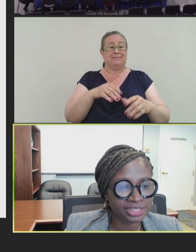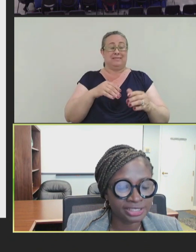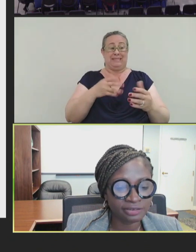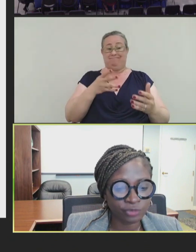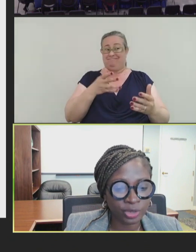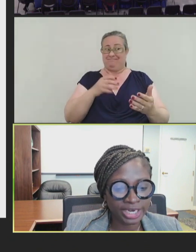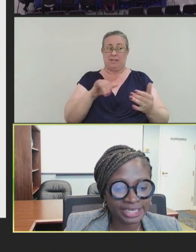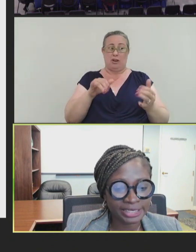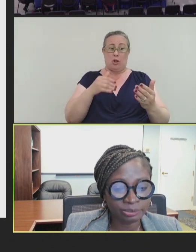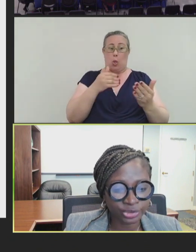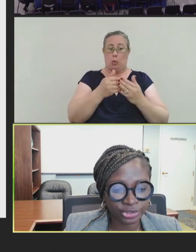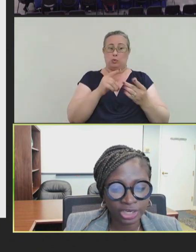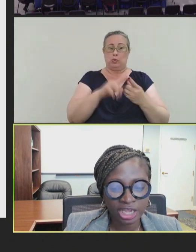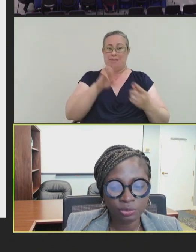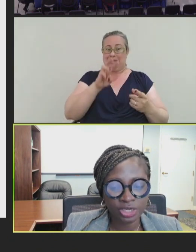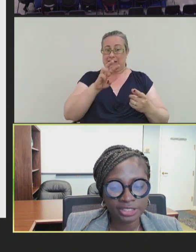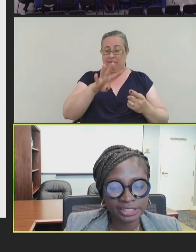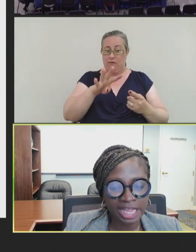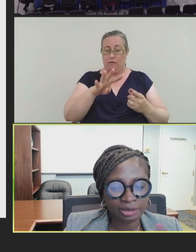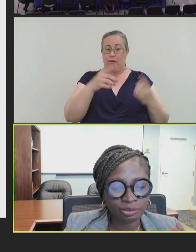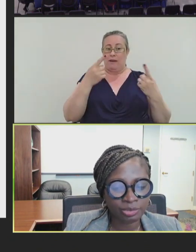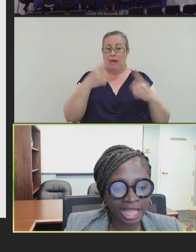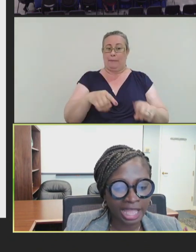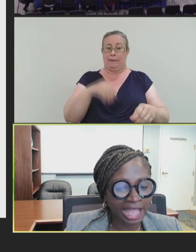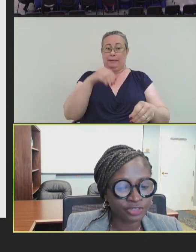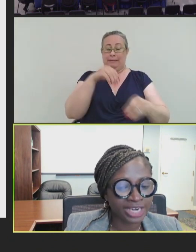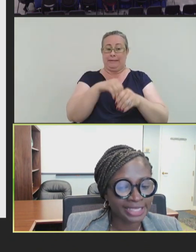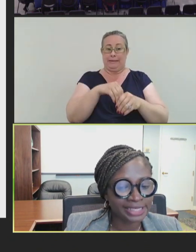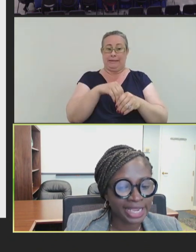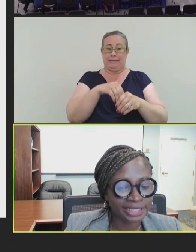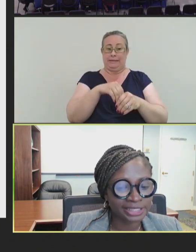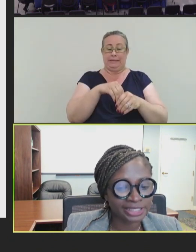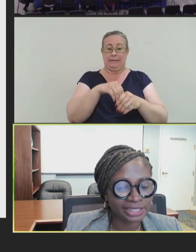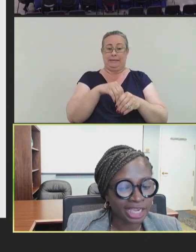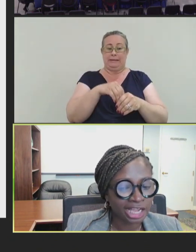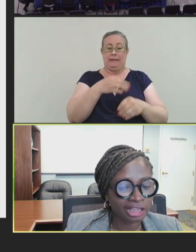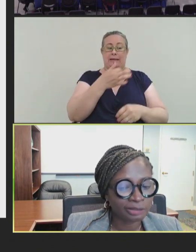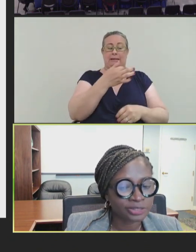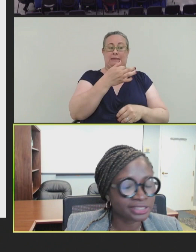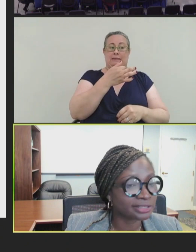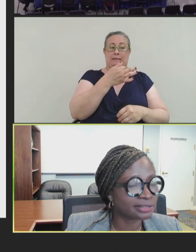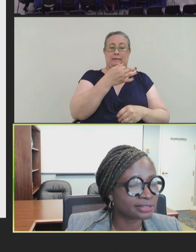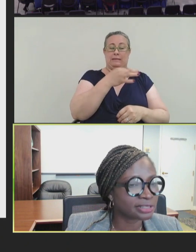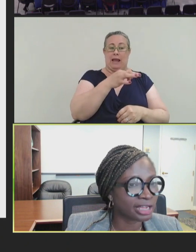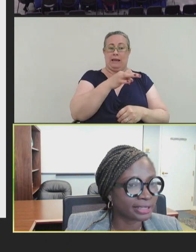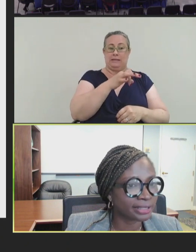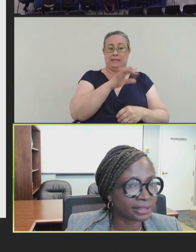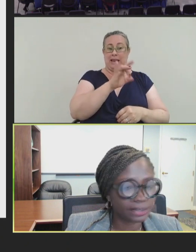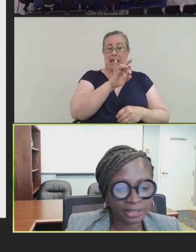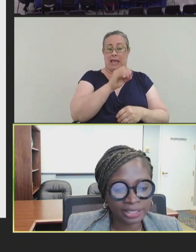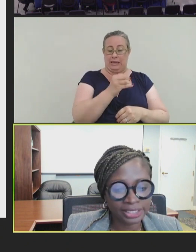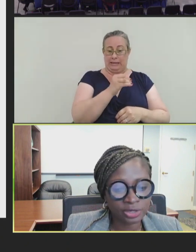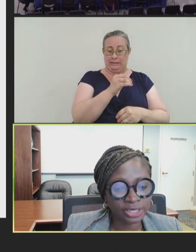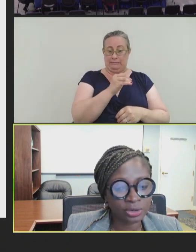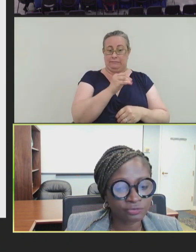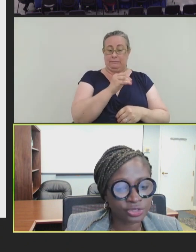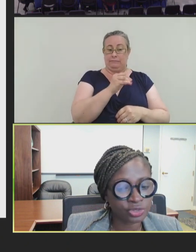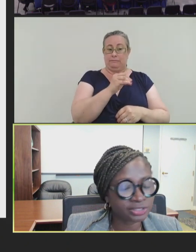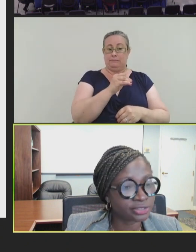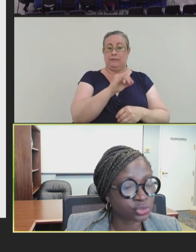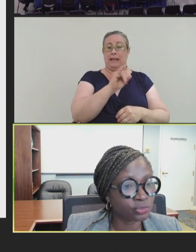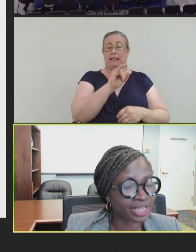64 in number was after 1980 since the Illinois law for strengthening school